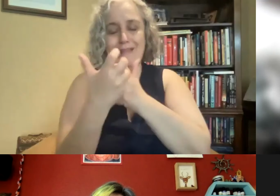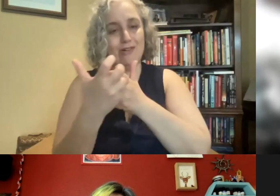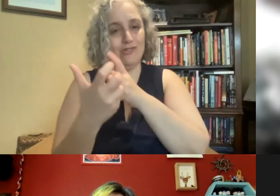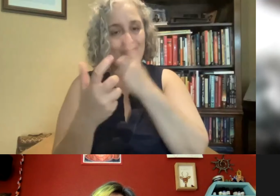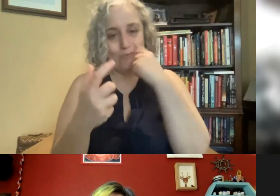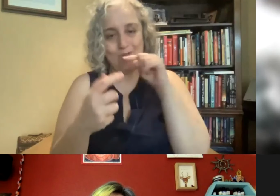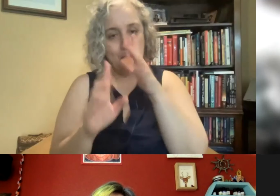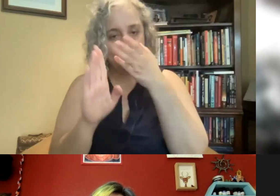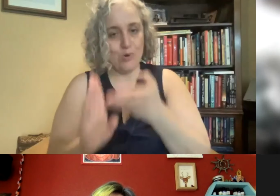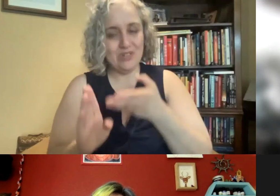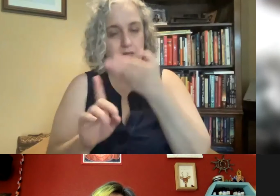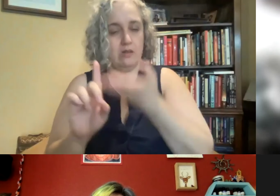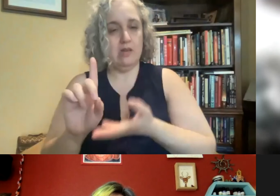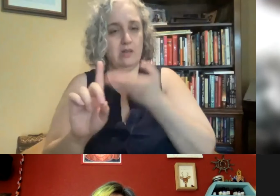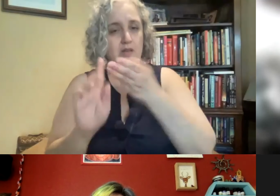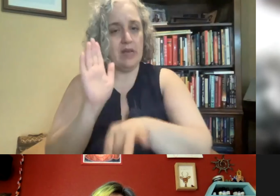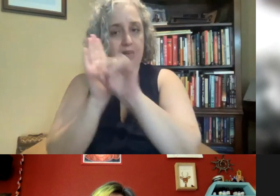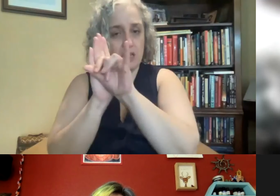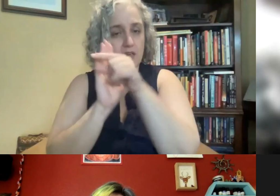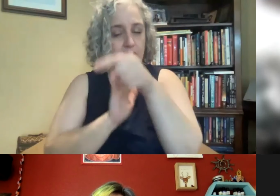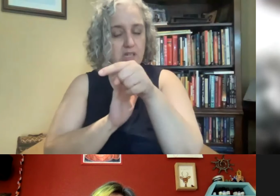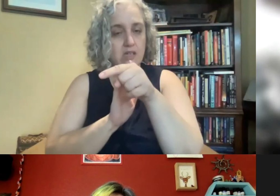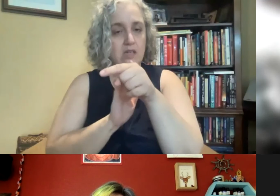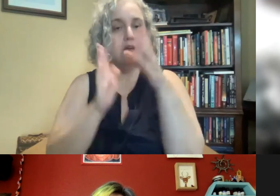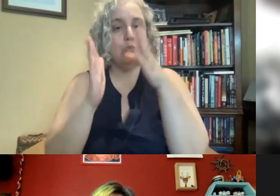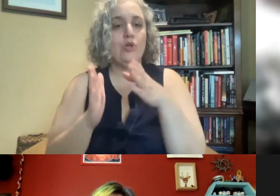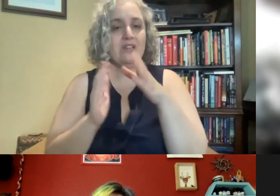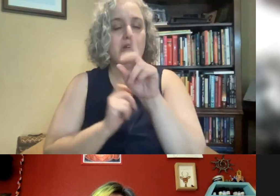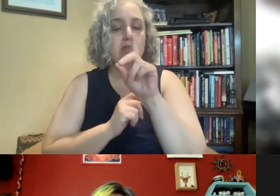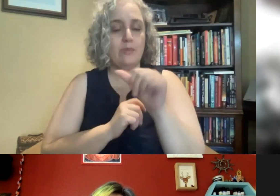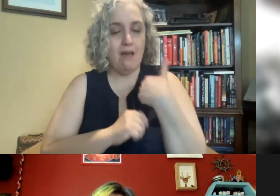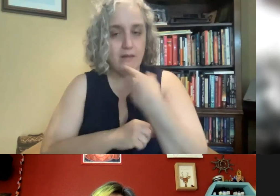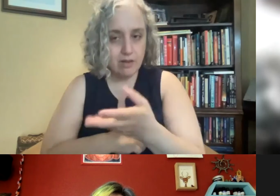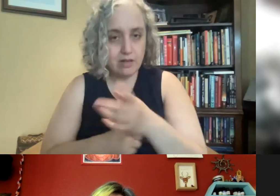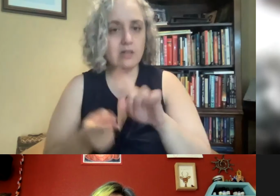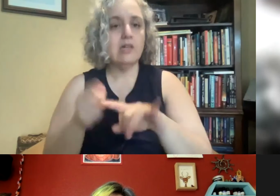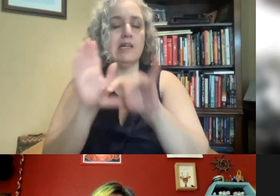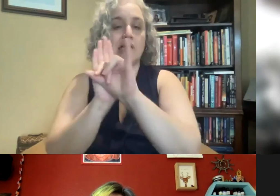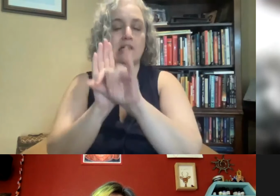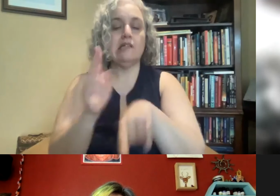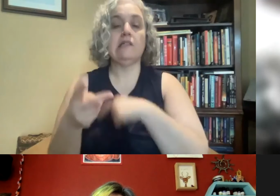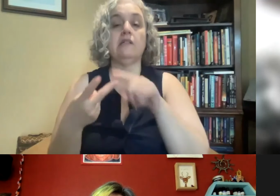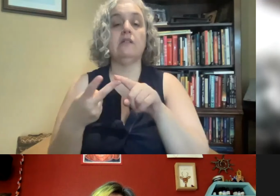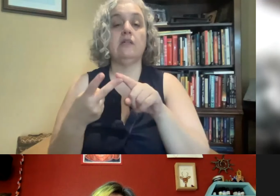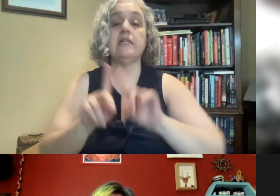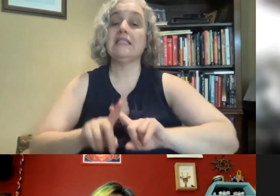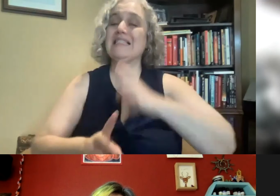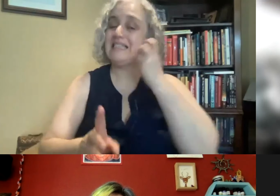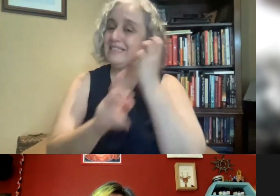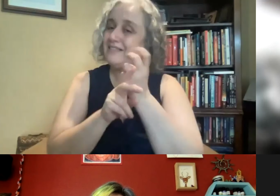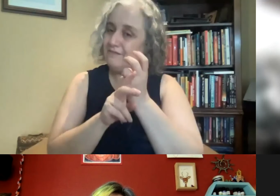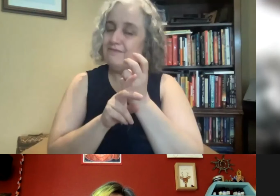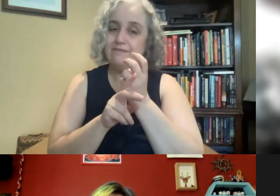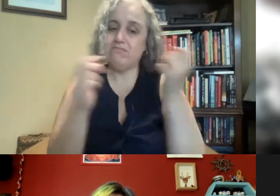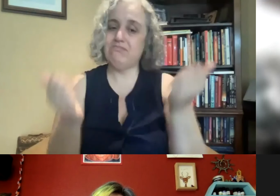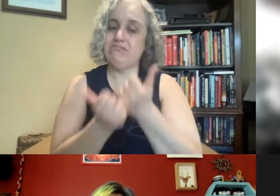Identification is very difficult and lots of people don't self-identify,